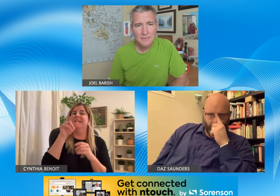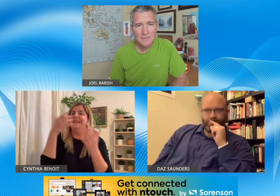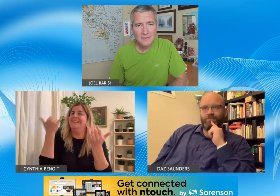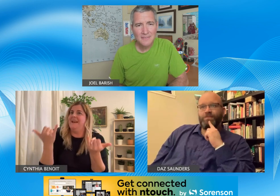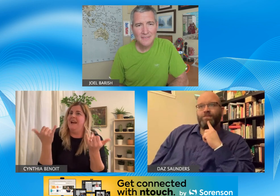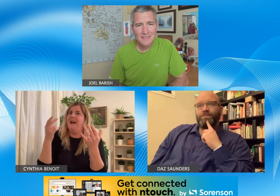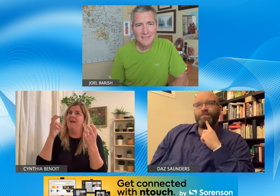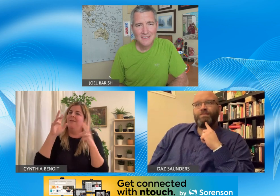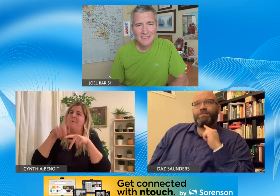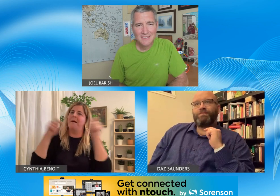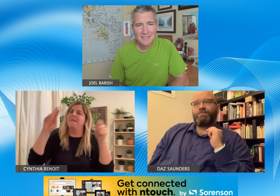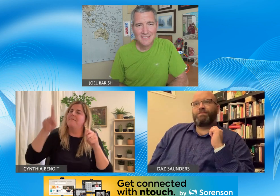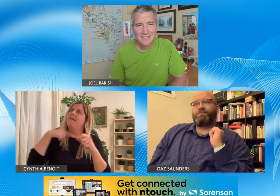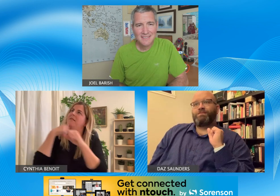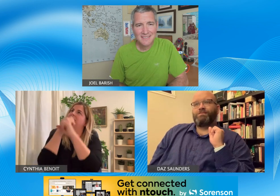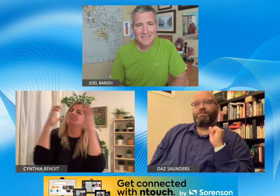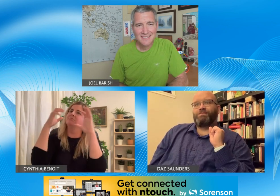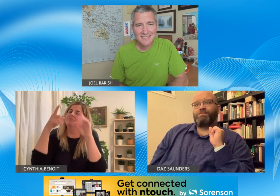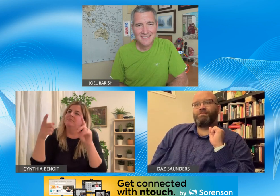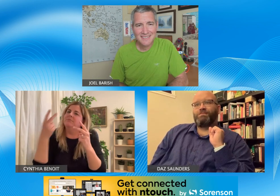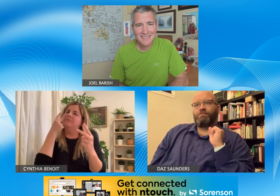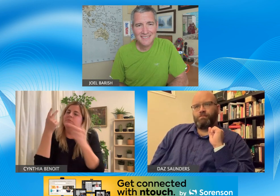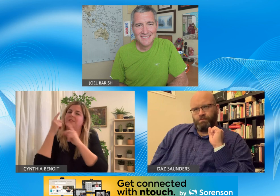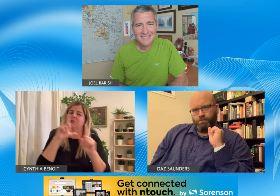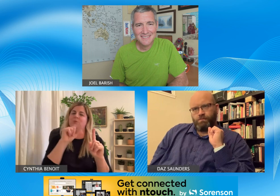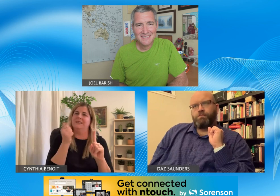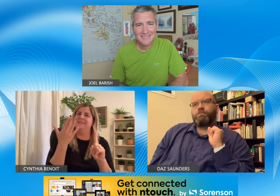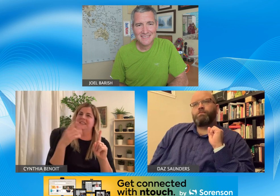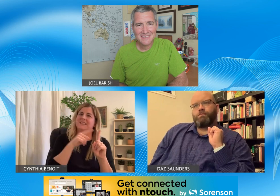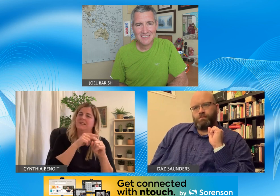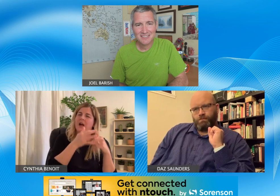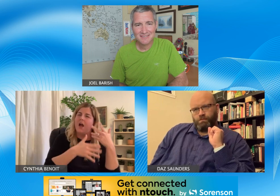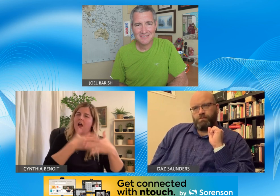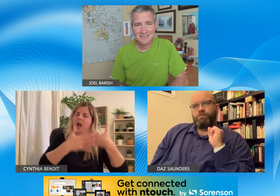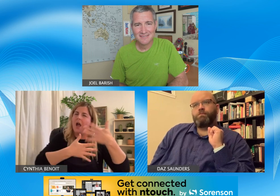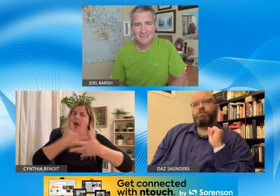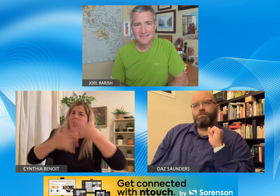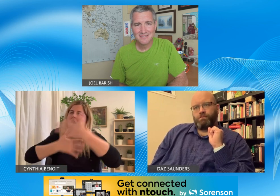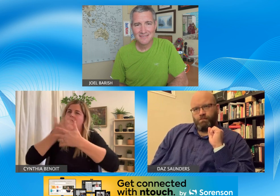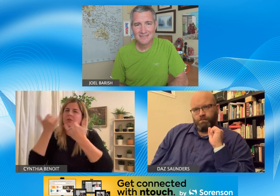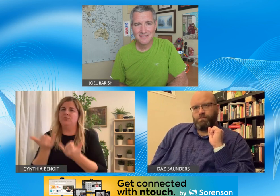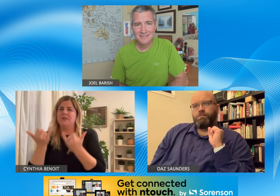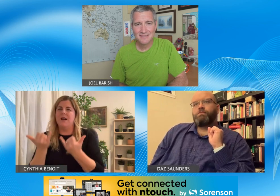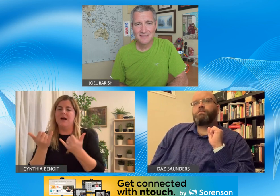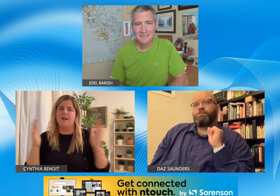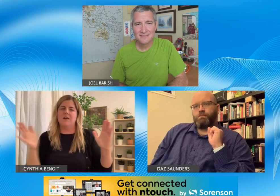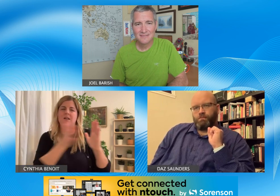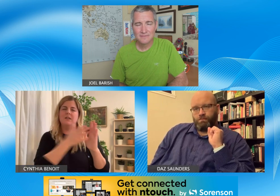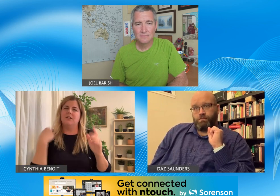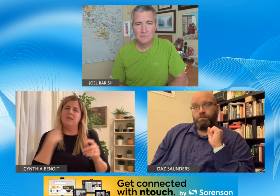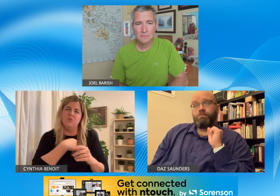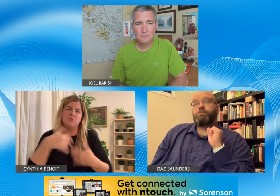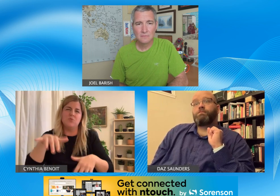Now to wrap up, I’d like to reflect on the period from 2015 until today.